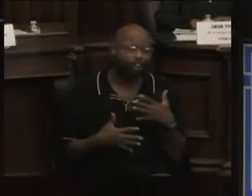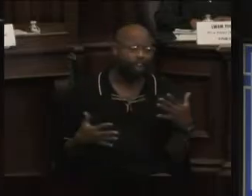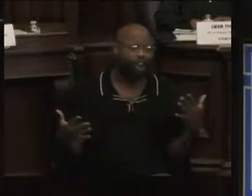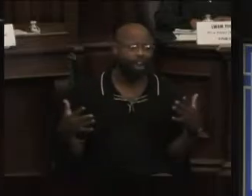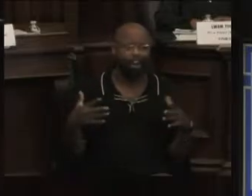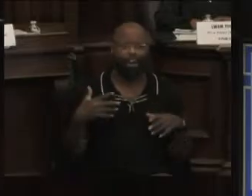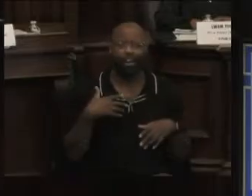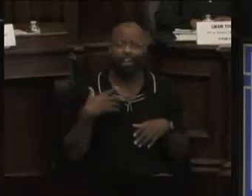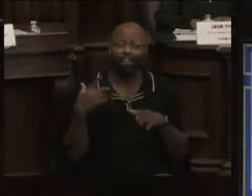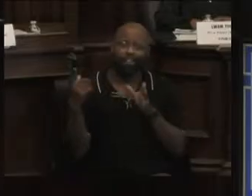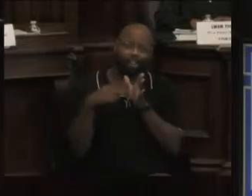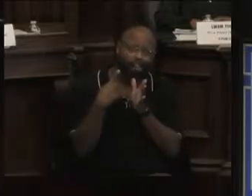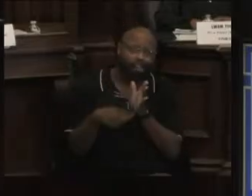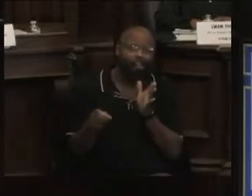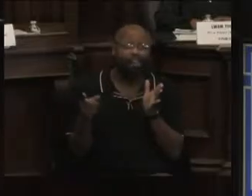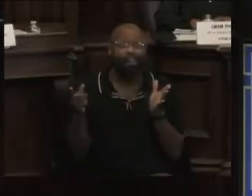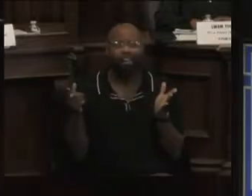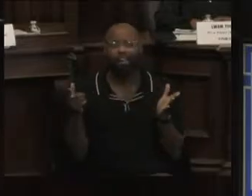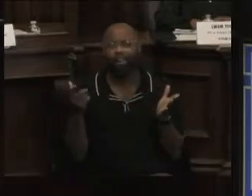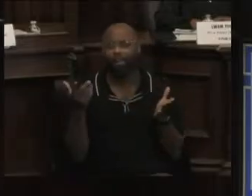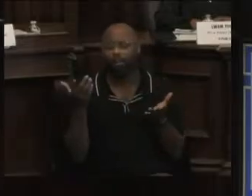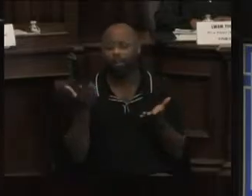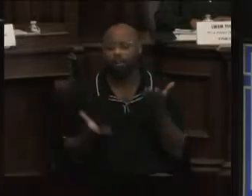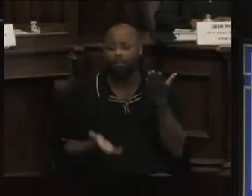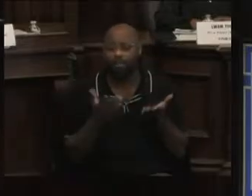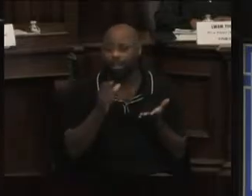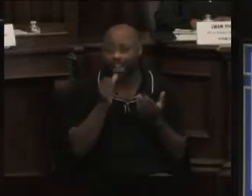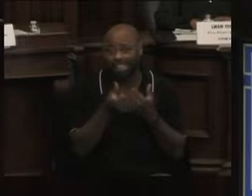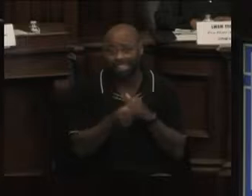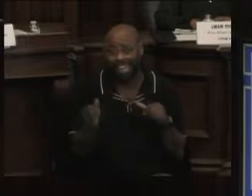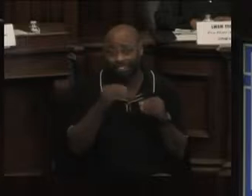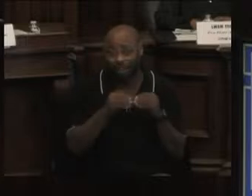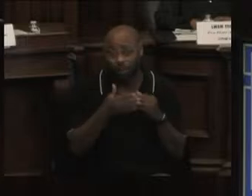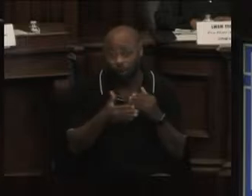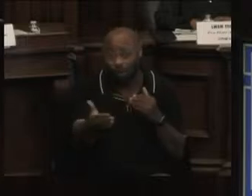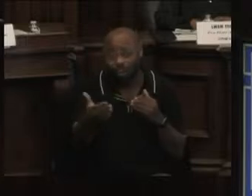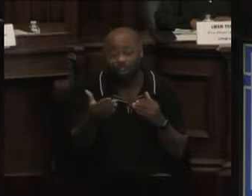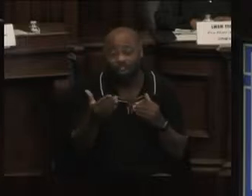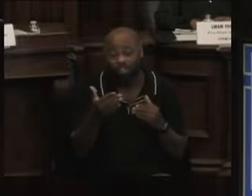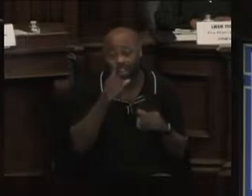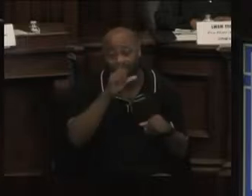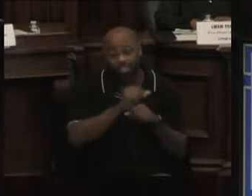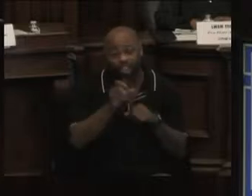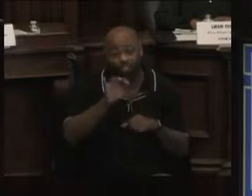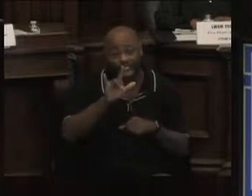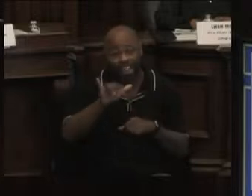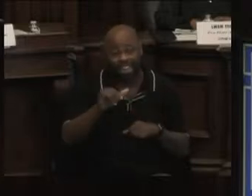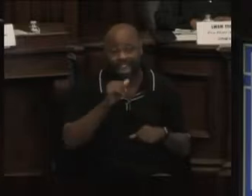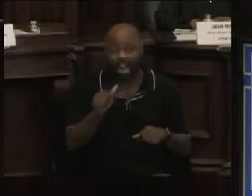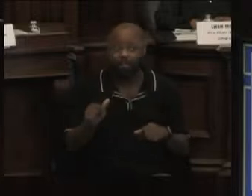Denver Police Department people are afraid of retaliation.